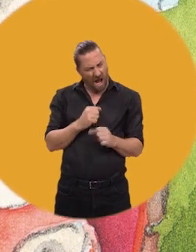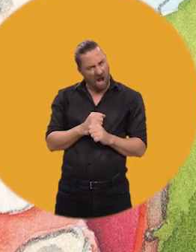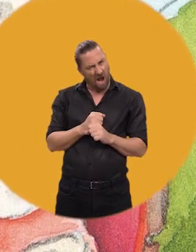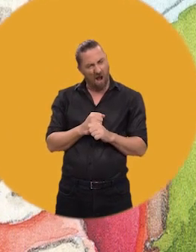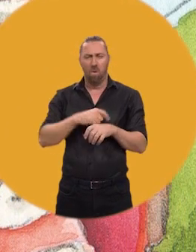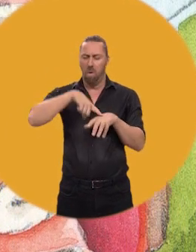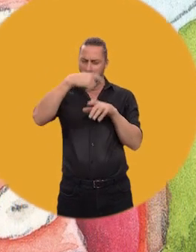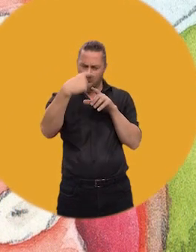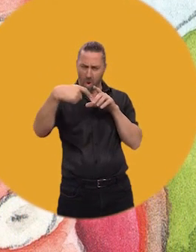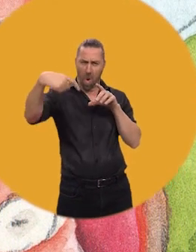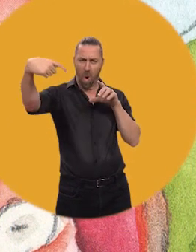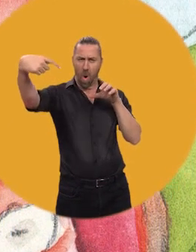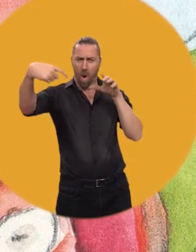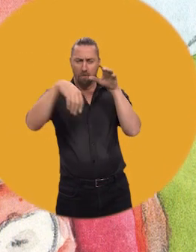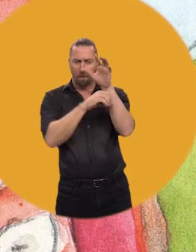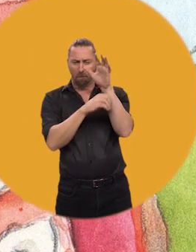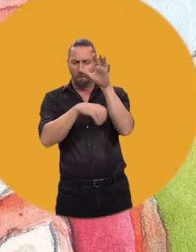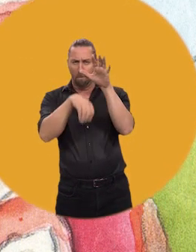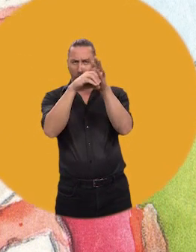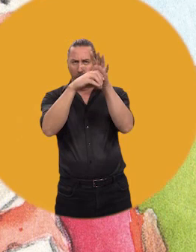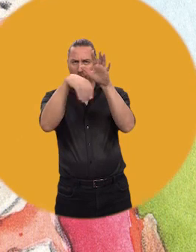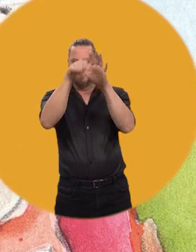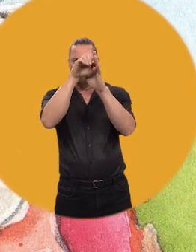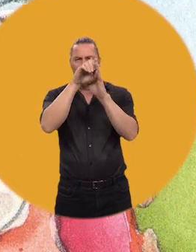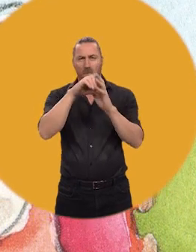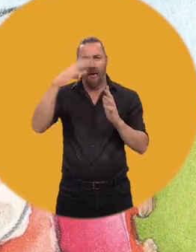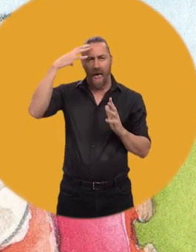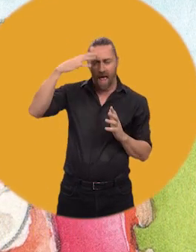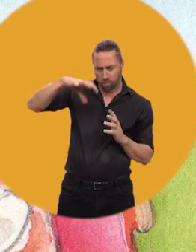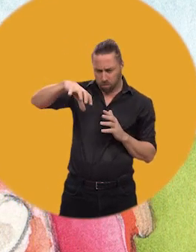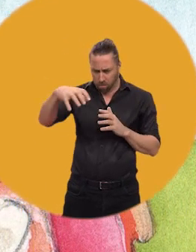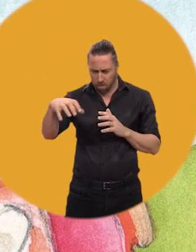Suction cups, a blobby head. It can see me.